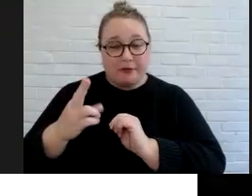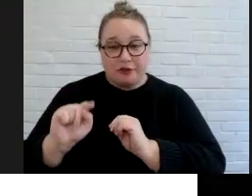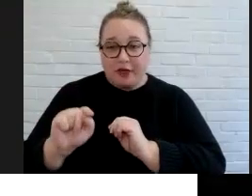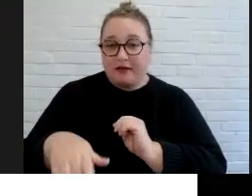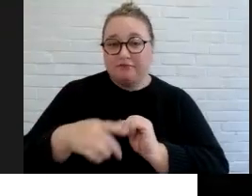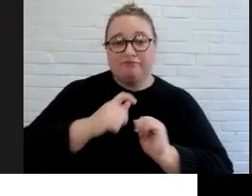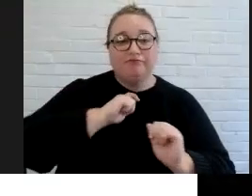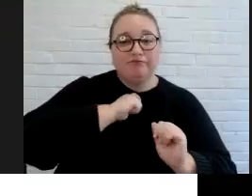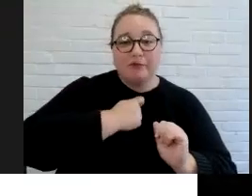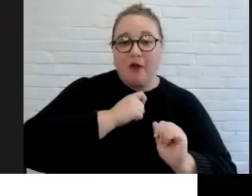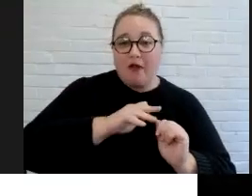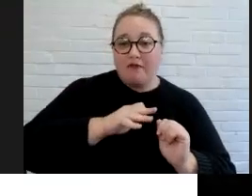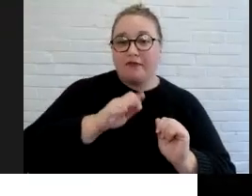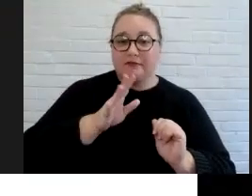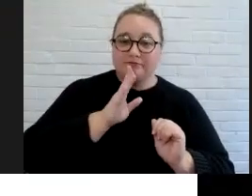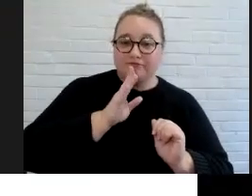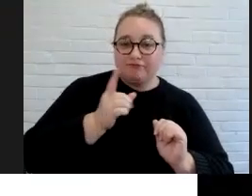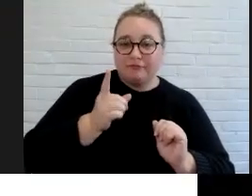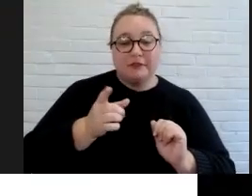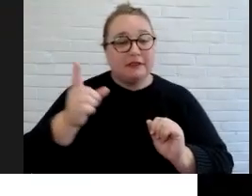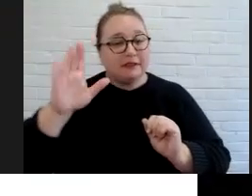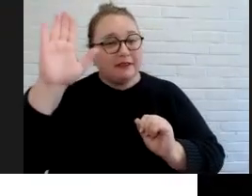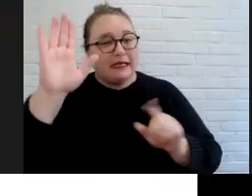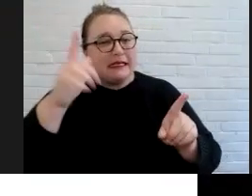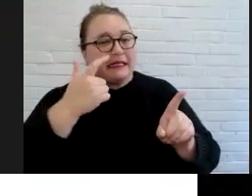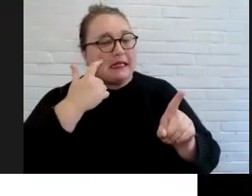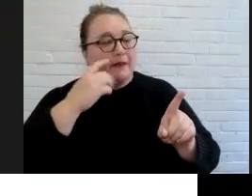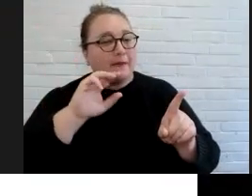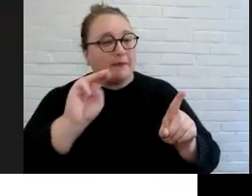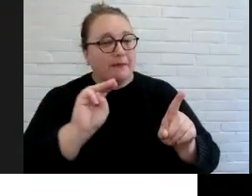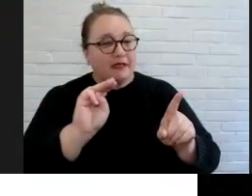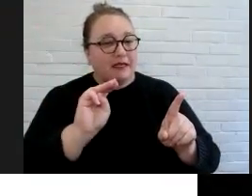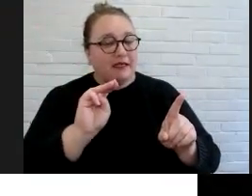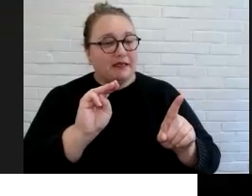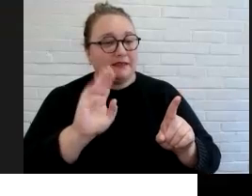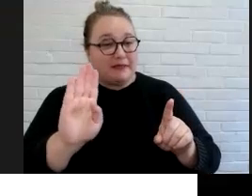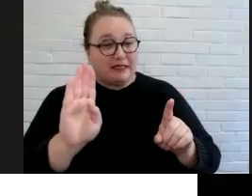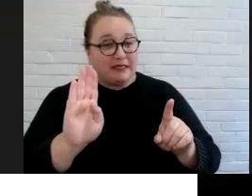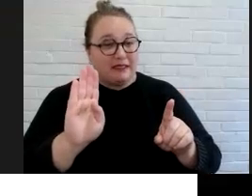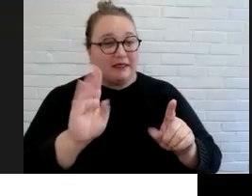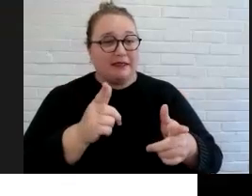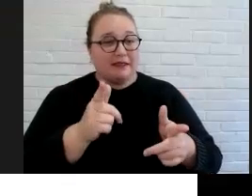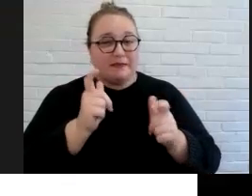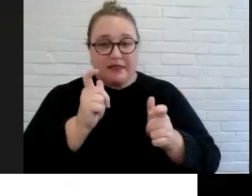I say Monday would be B SpeedGrader with feedback. Okay.